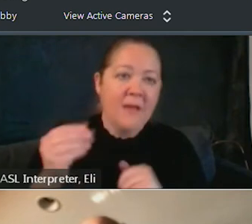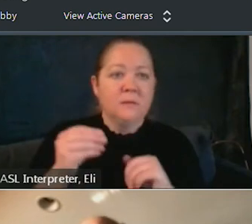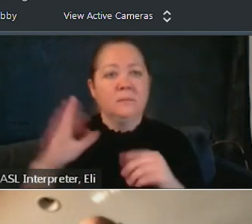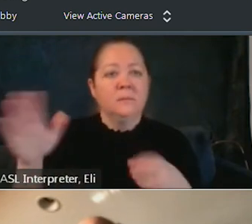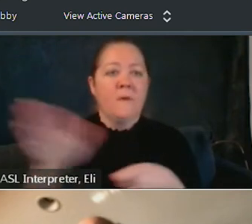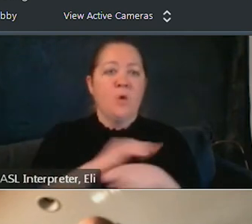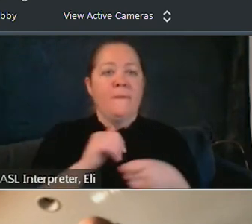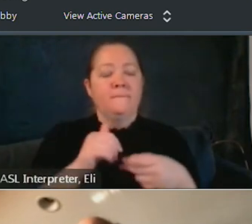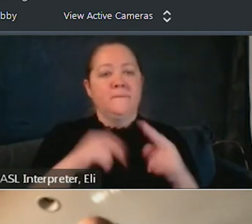Next slide.